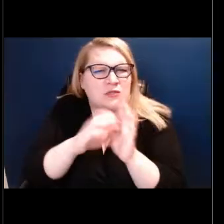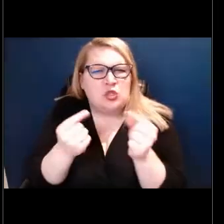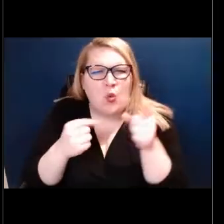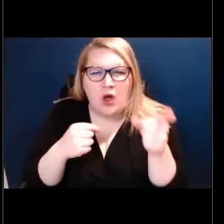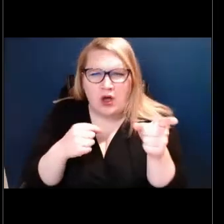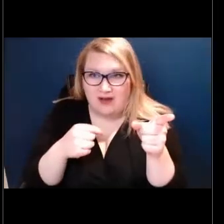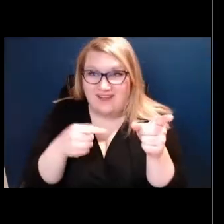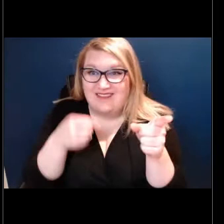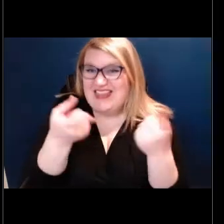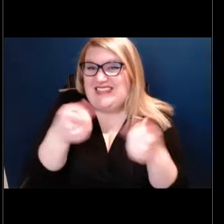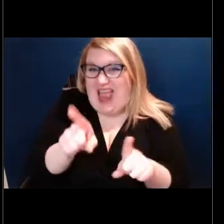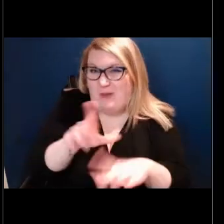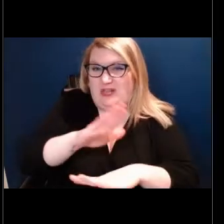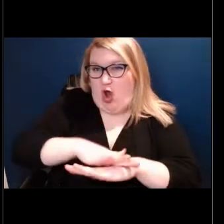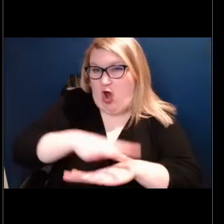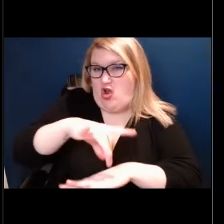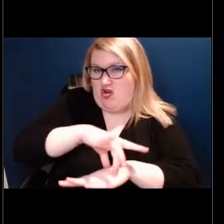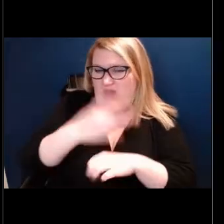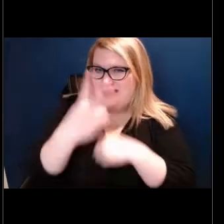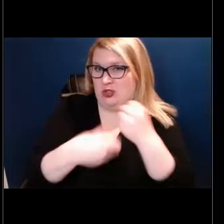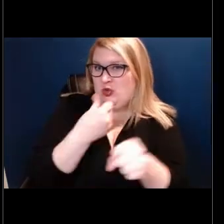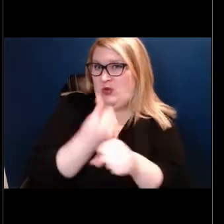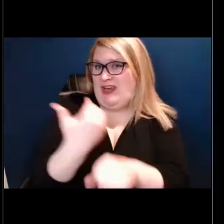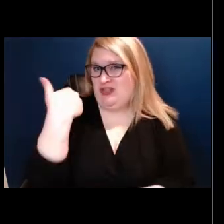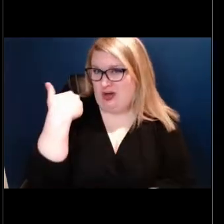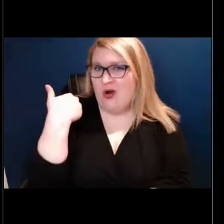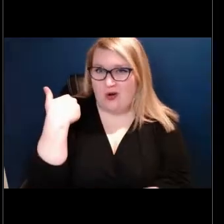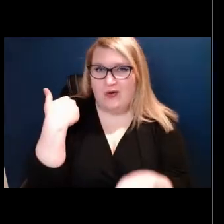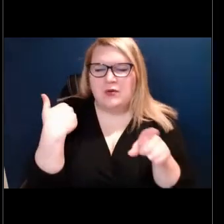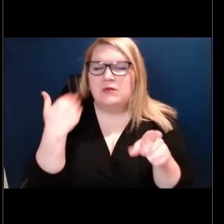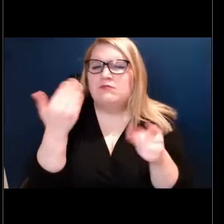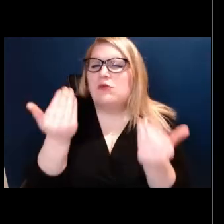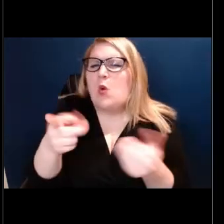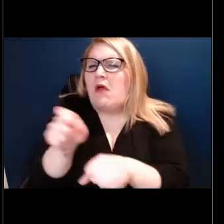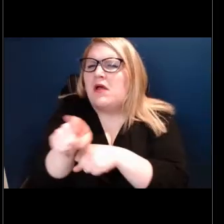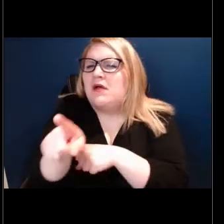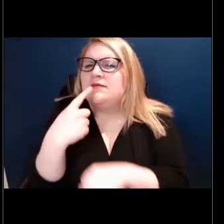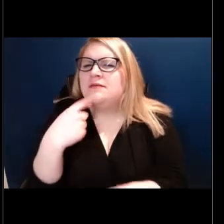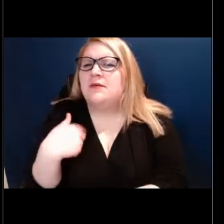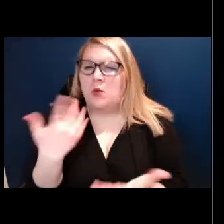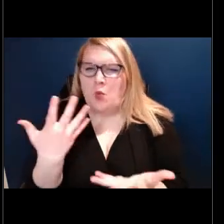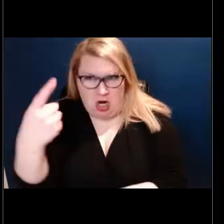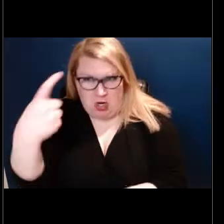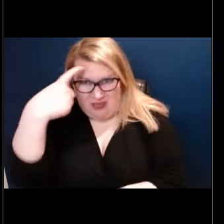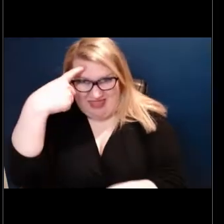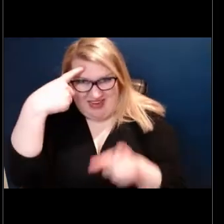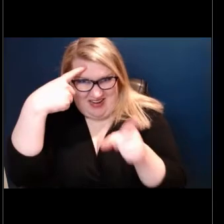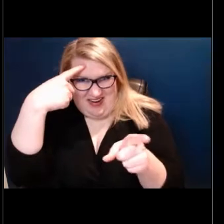on earth about two years ago, when we were filming this, go ahead and drop that in there, if you think you know what that weather feature is?